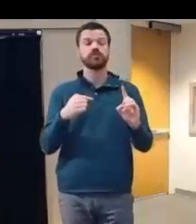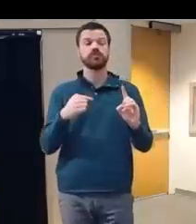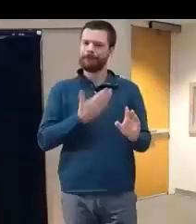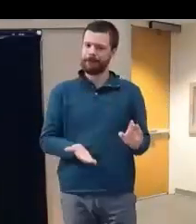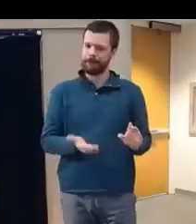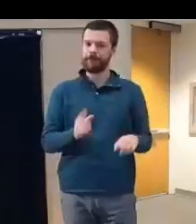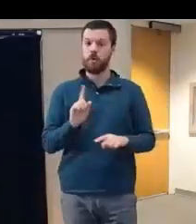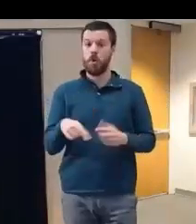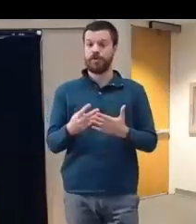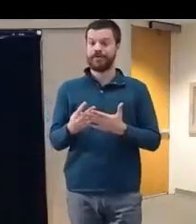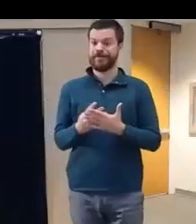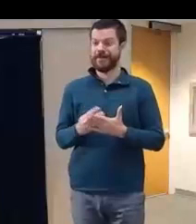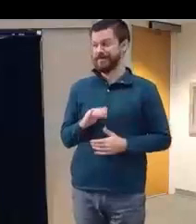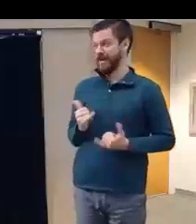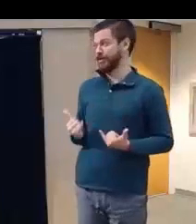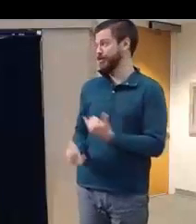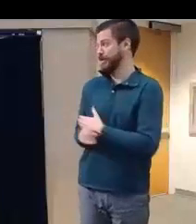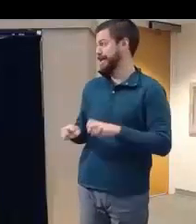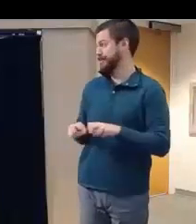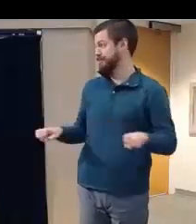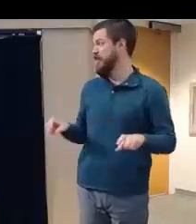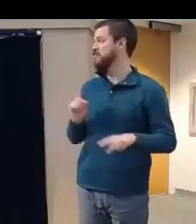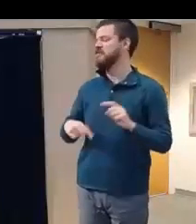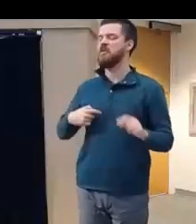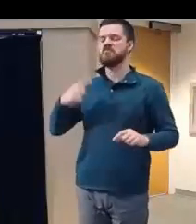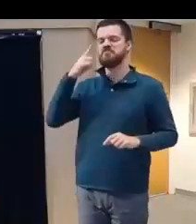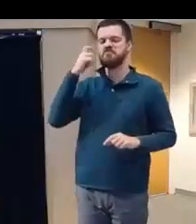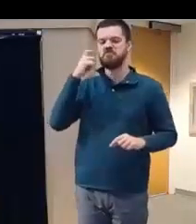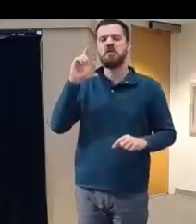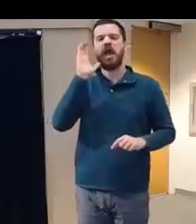only vetted by today's panel but I think it is going to be something for our education committee